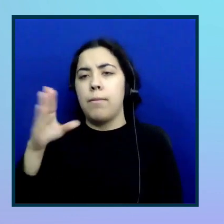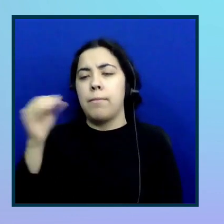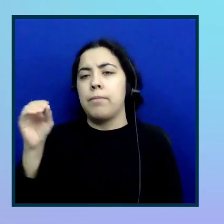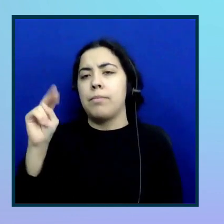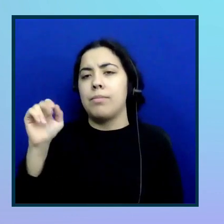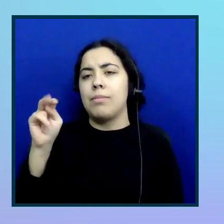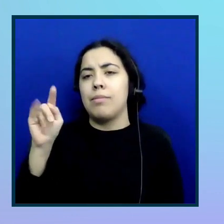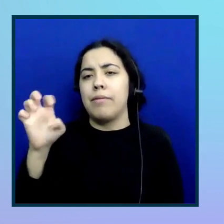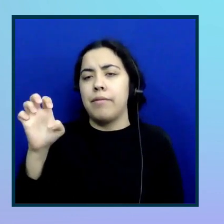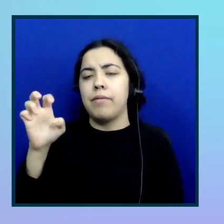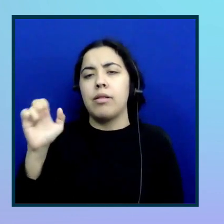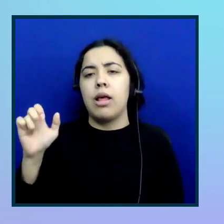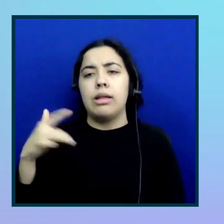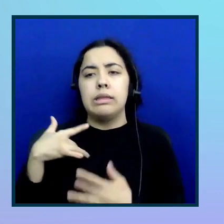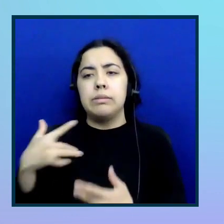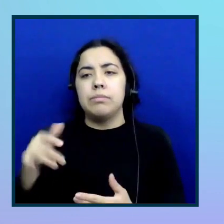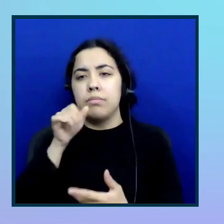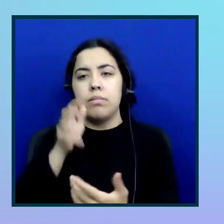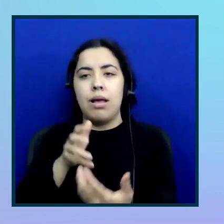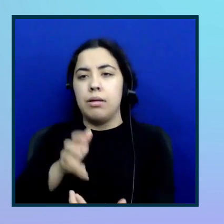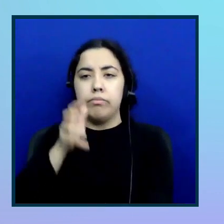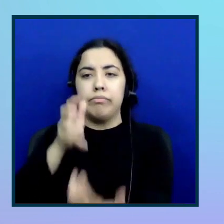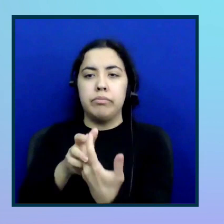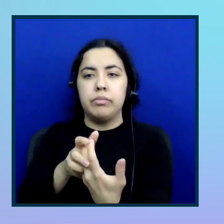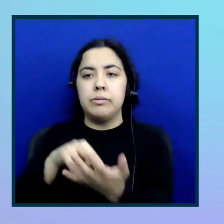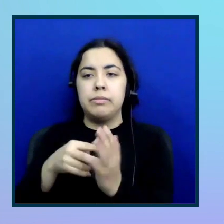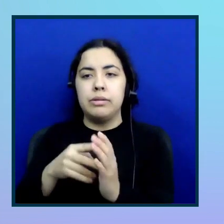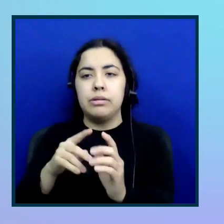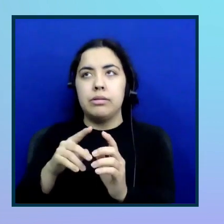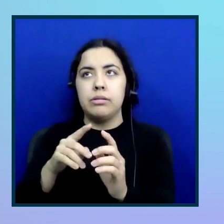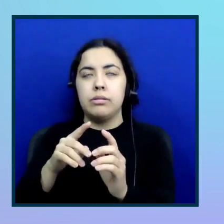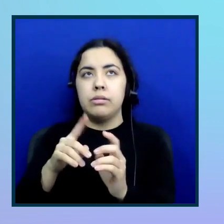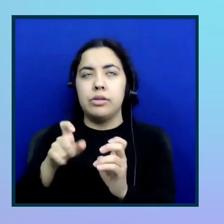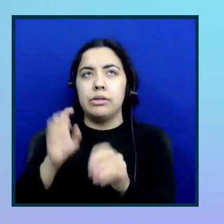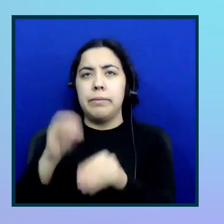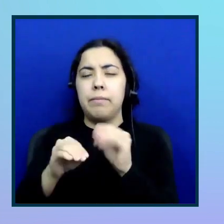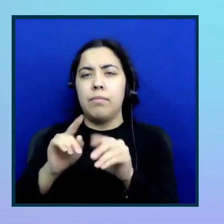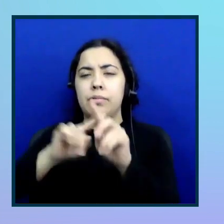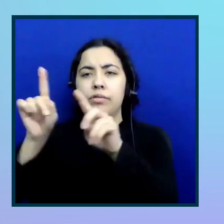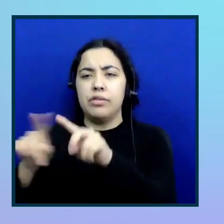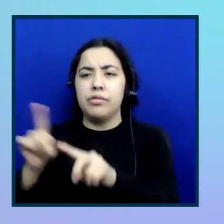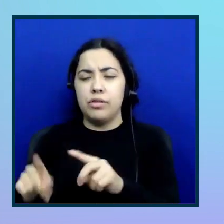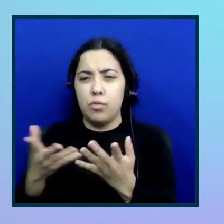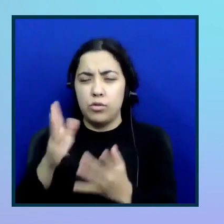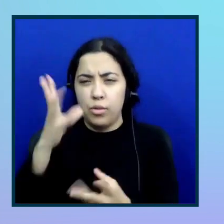are largely incompatible, which leads to needing different implementations. What are your thoughts on RN for web?